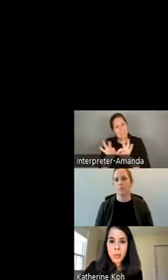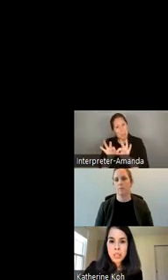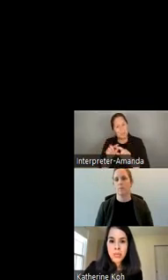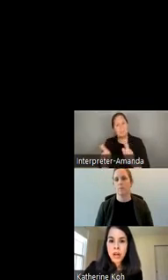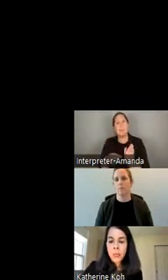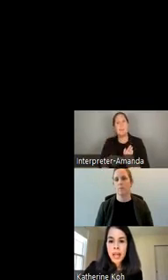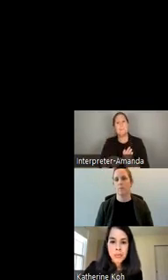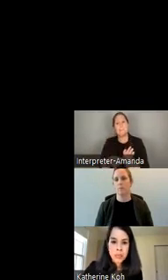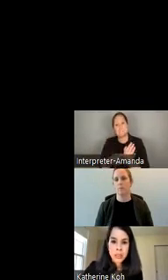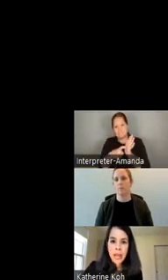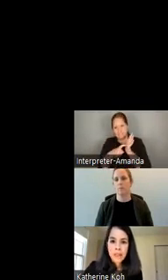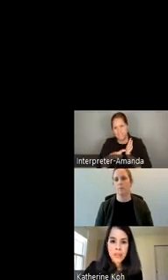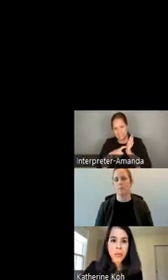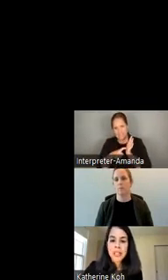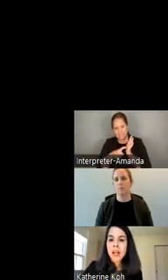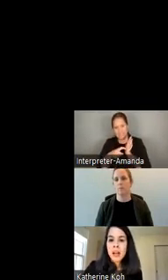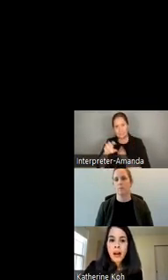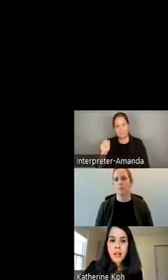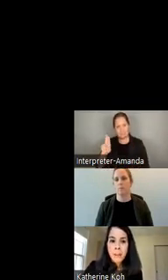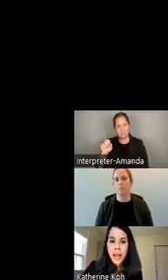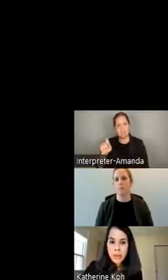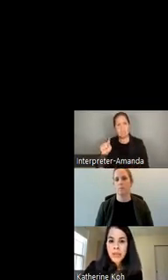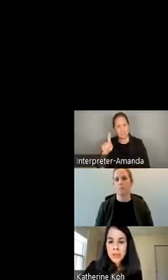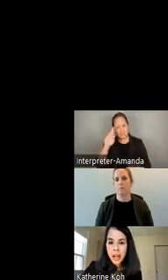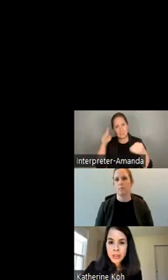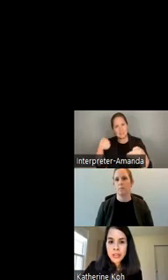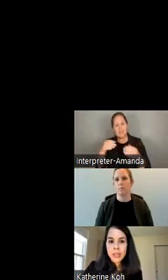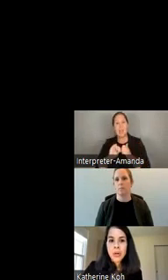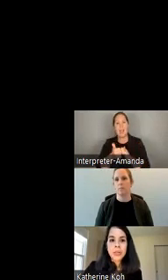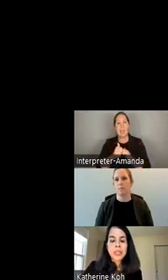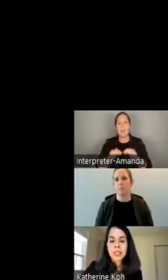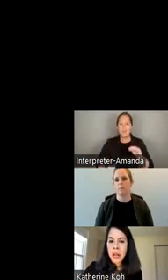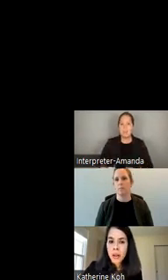once and for all we absolutely have to focus on the pathway from childhood to homelessness and